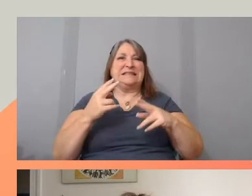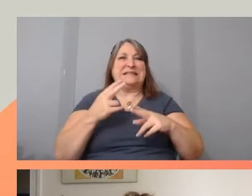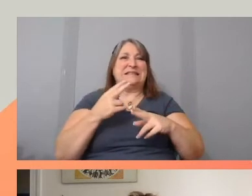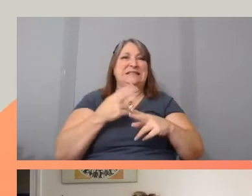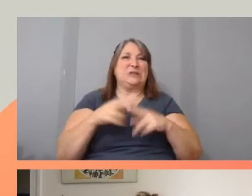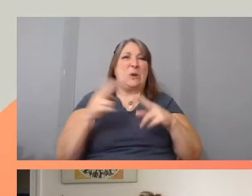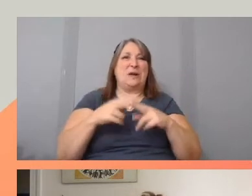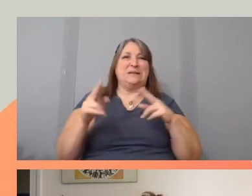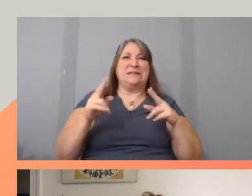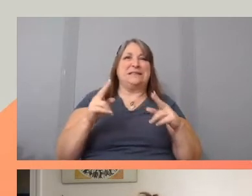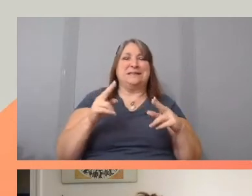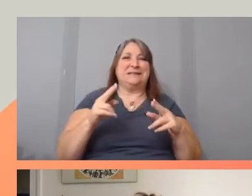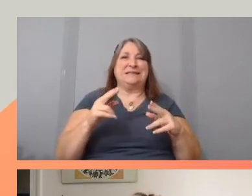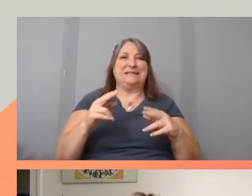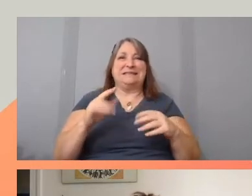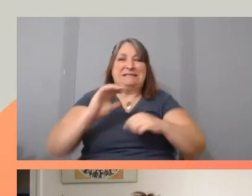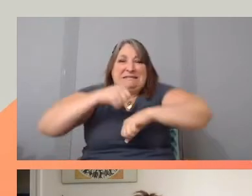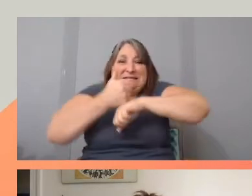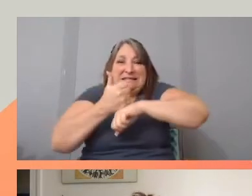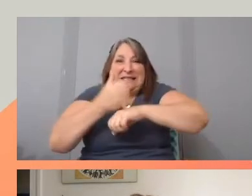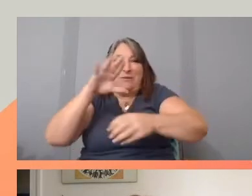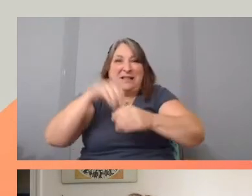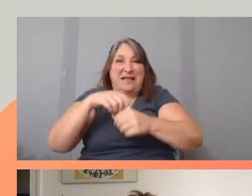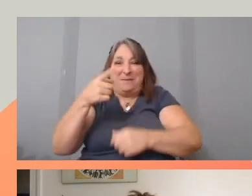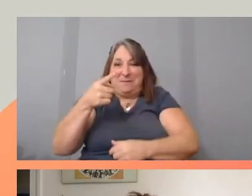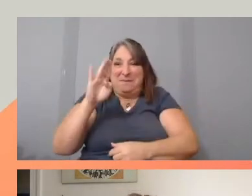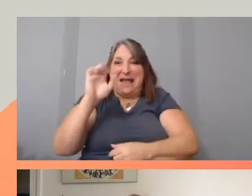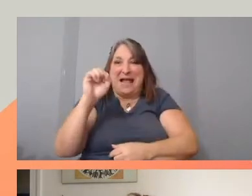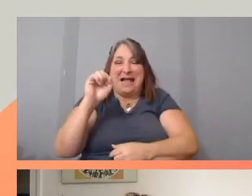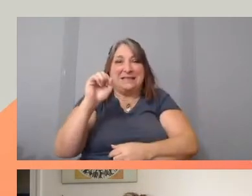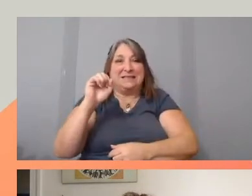within public broadcasting that existed to do experiments